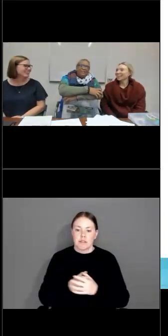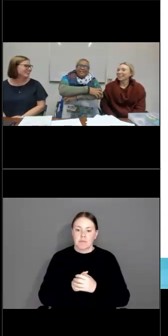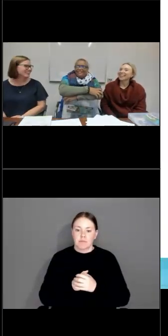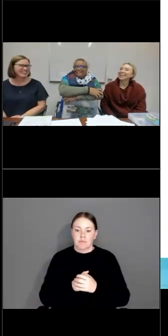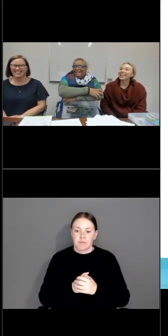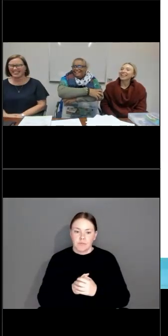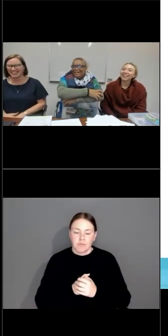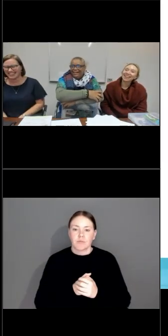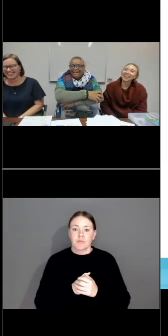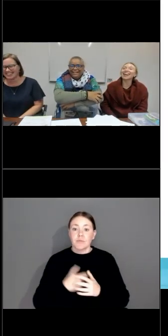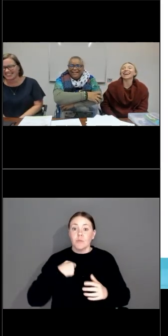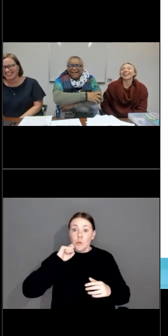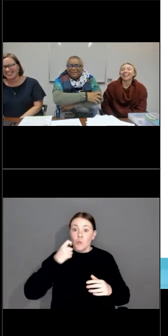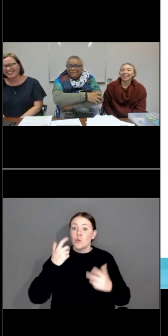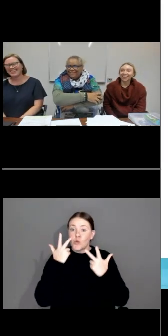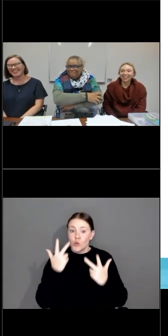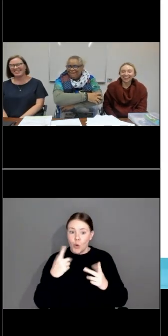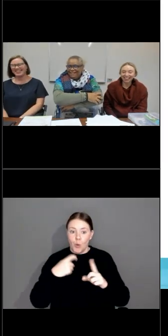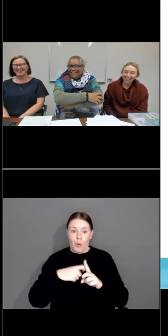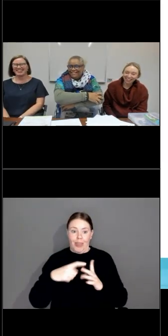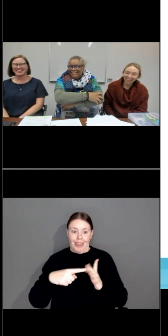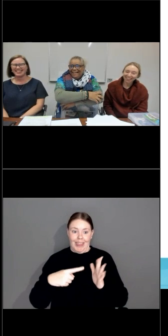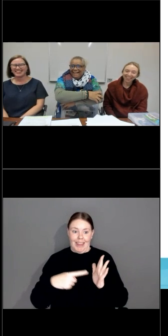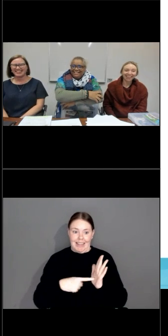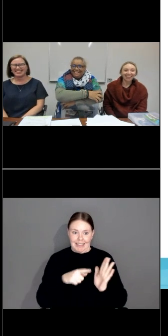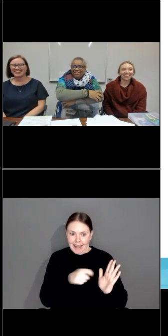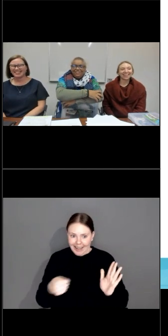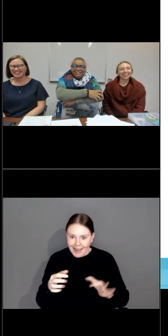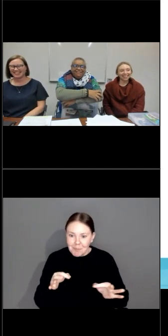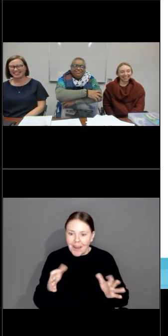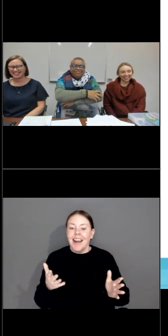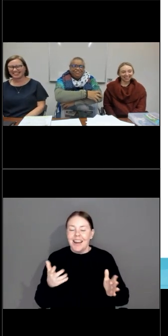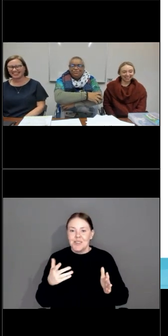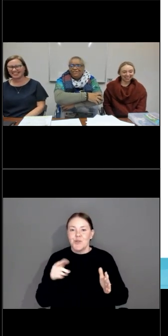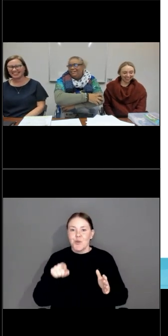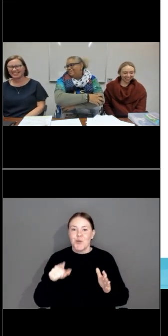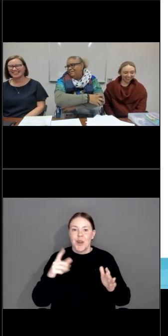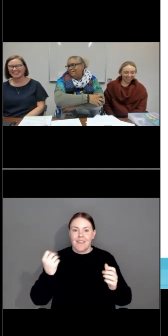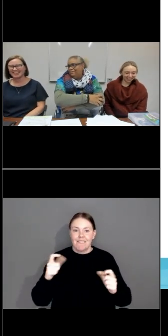kits of the next slide um but yes as it shows there those are the two kits so yeah we can